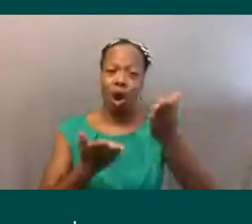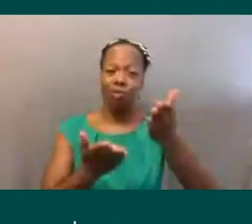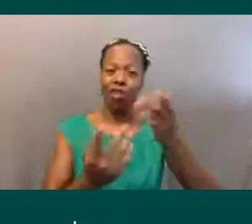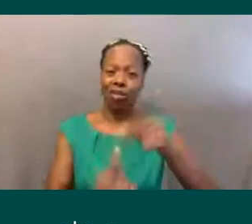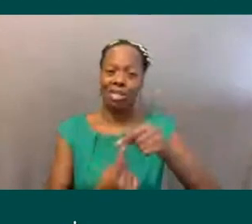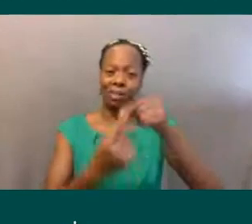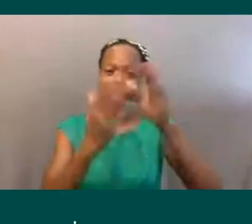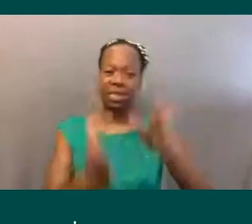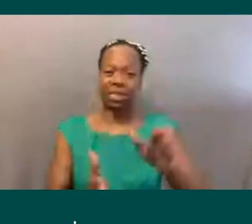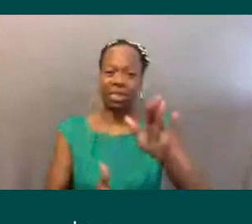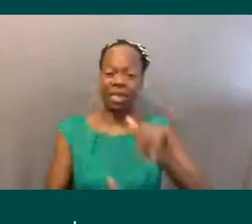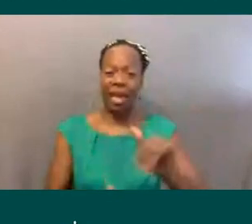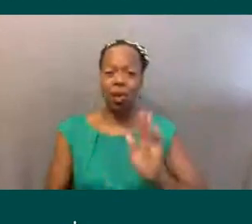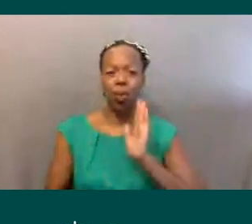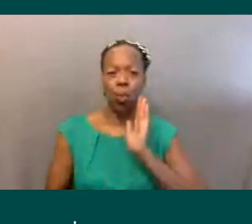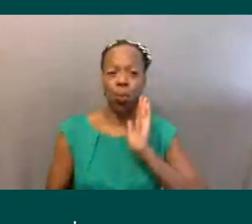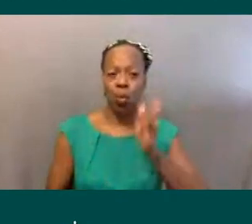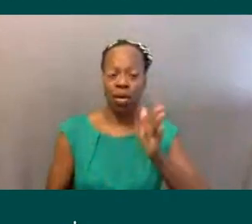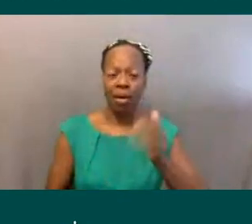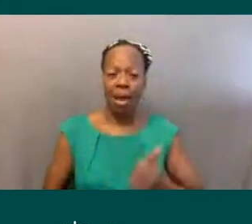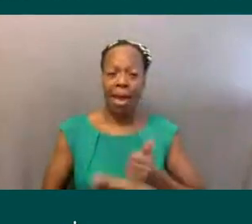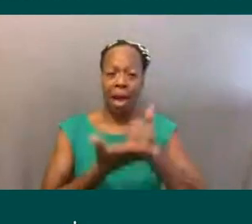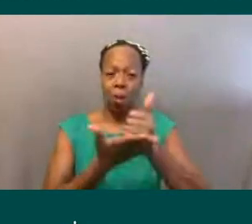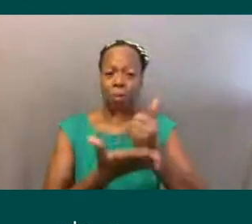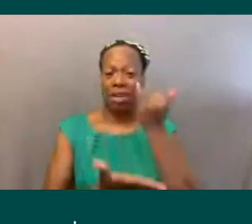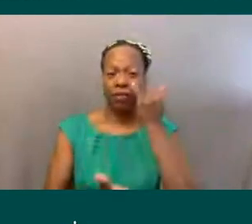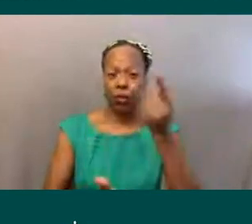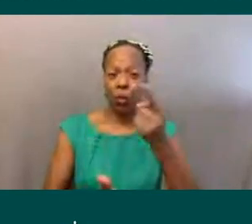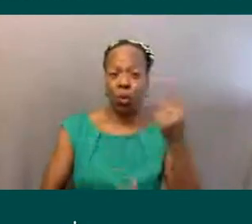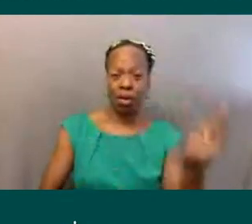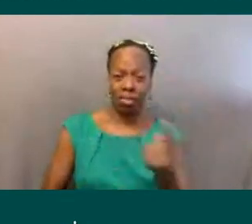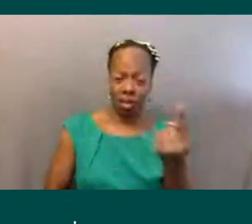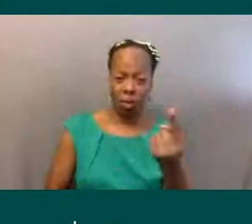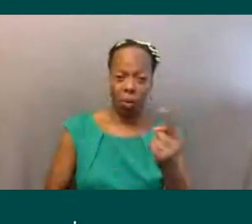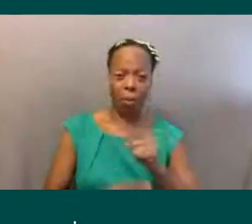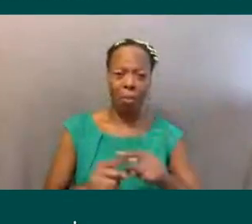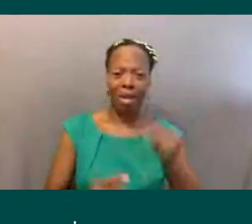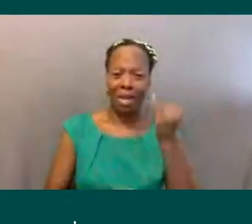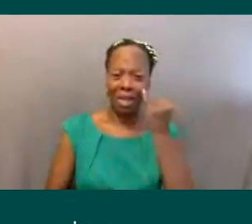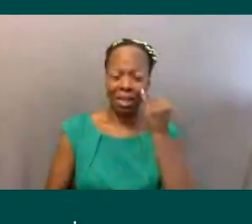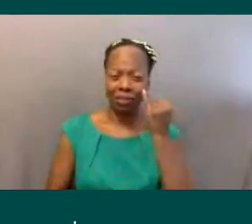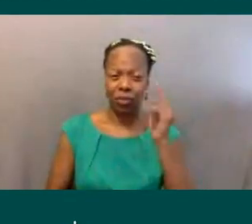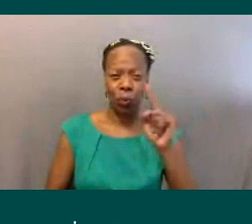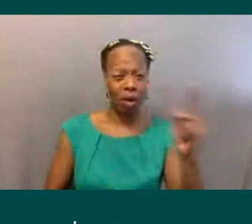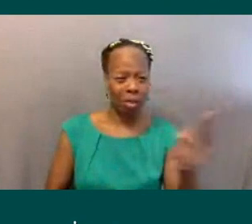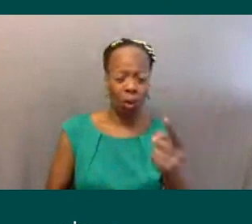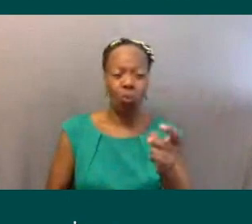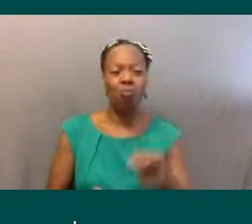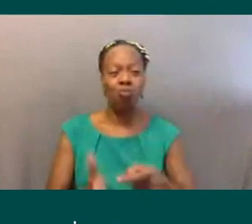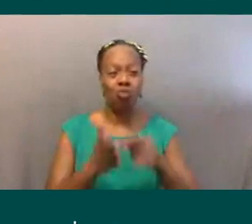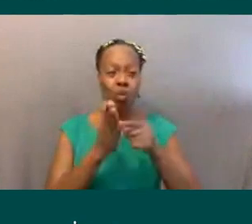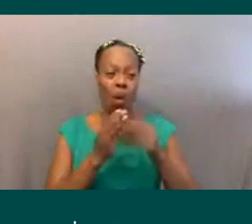and can help to, if you are on your own, it is gonna require a little bit more effort on your part.